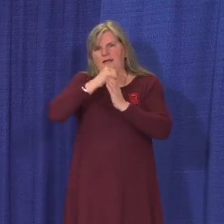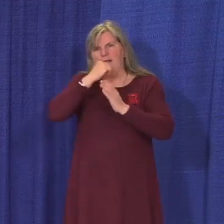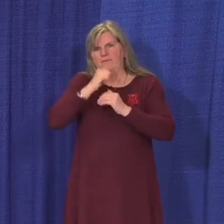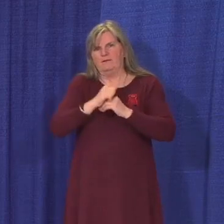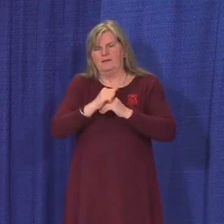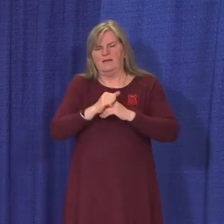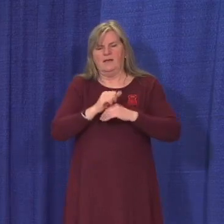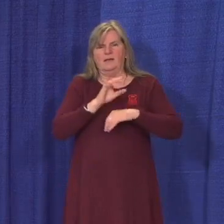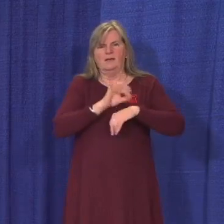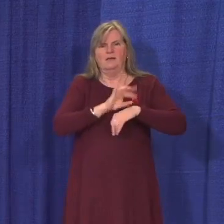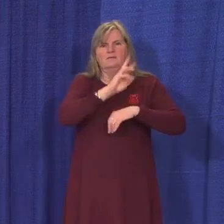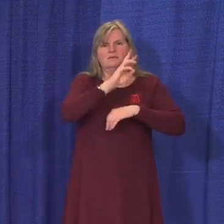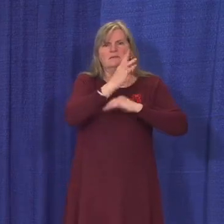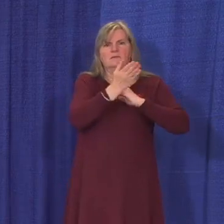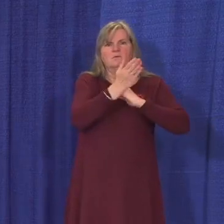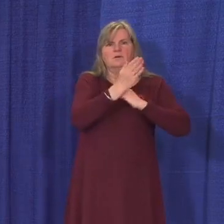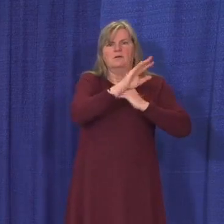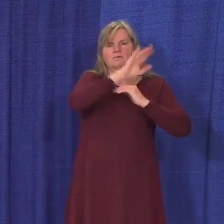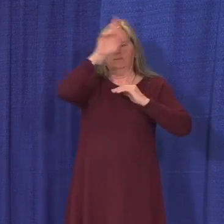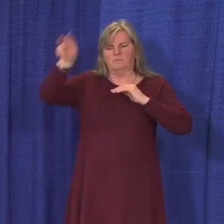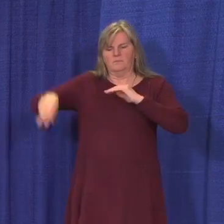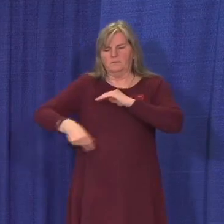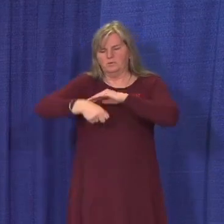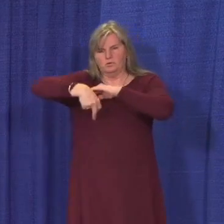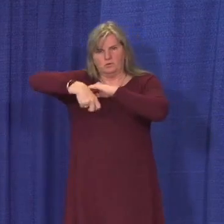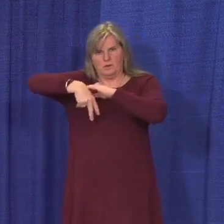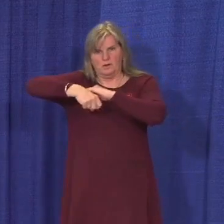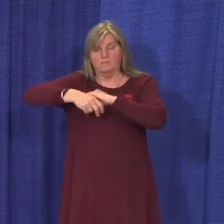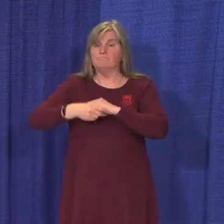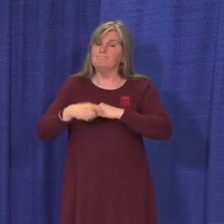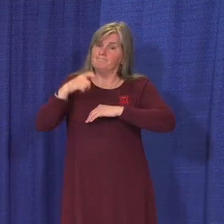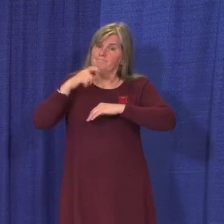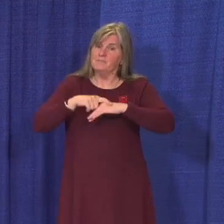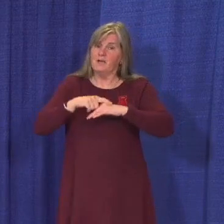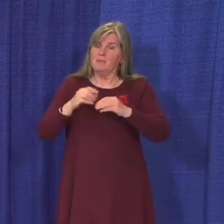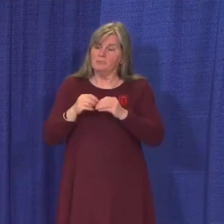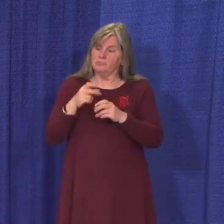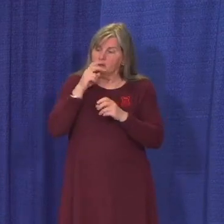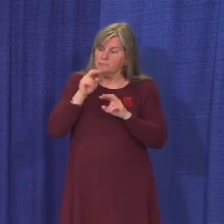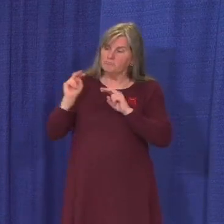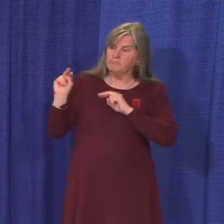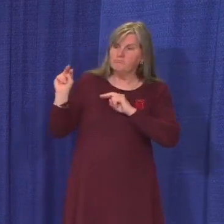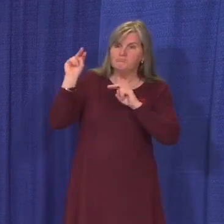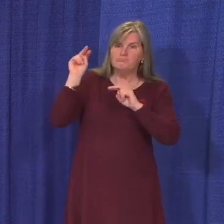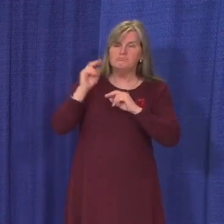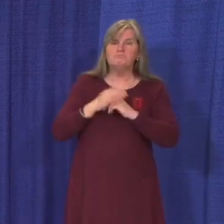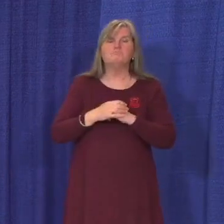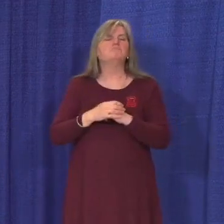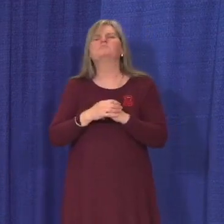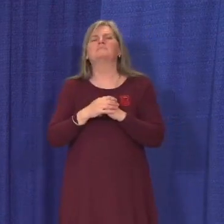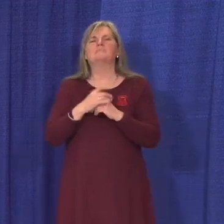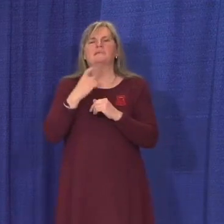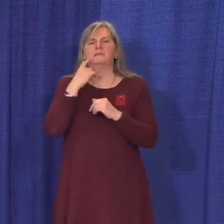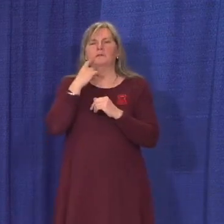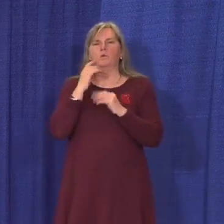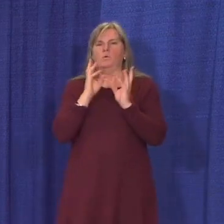in Whitehorse and the border information stations and Watson Lake have once again increased